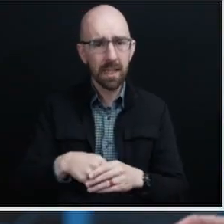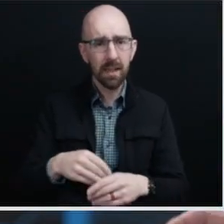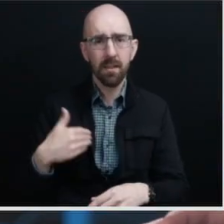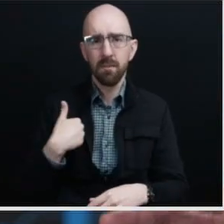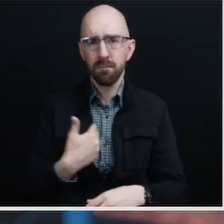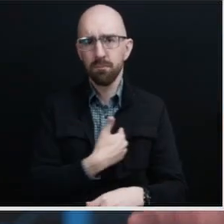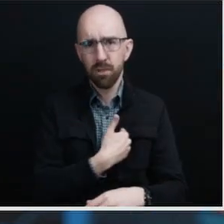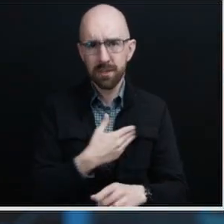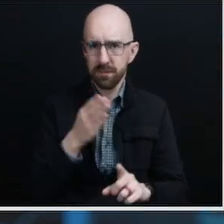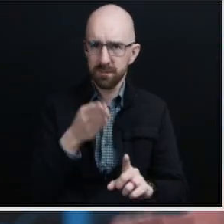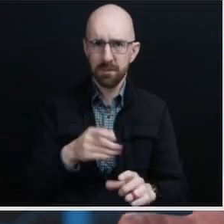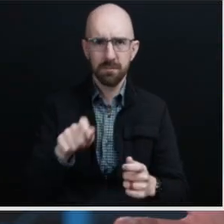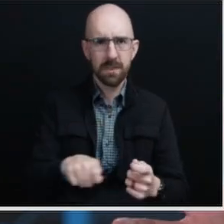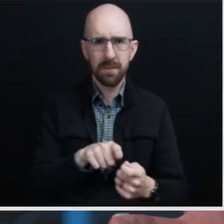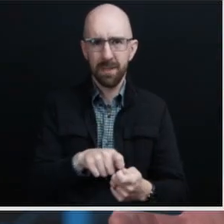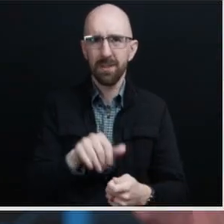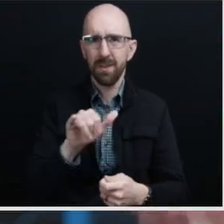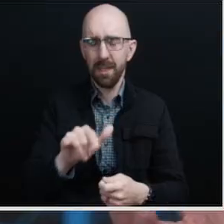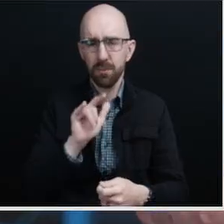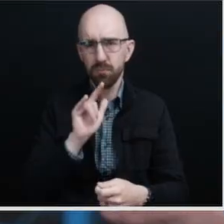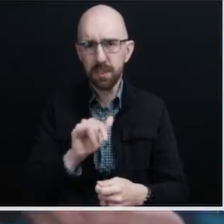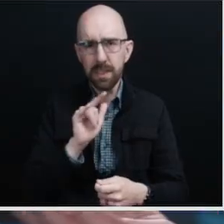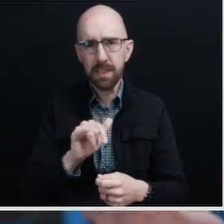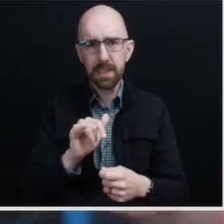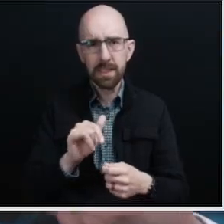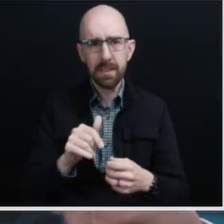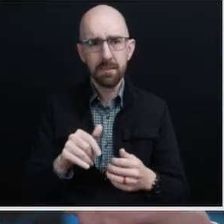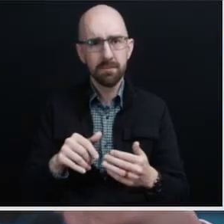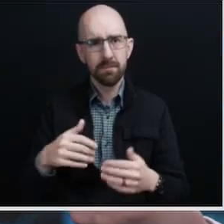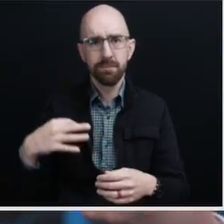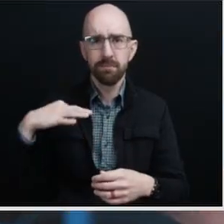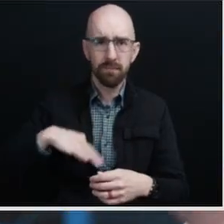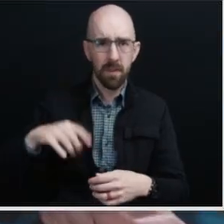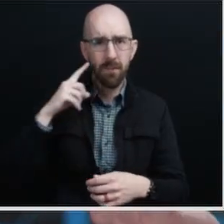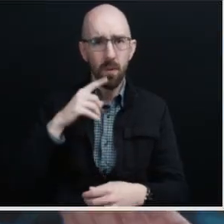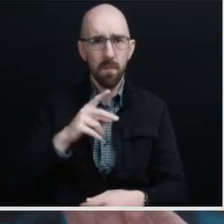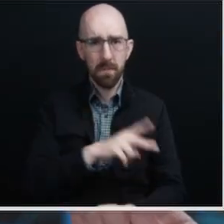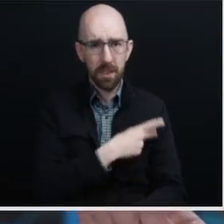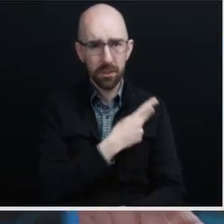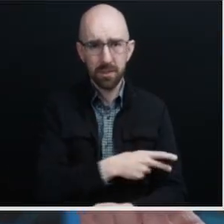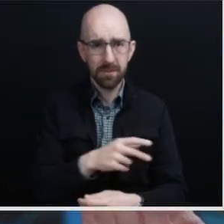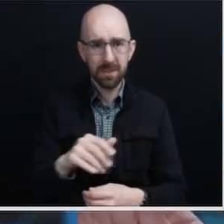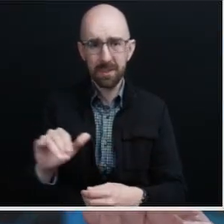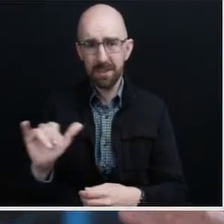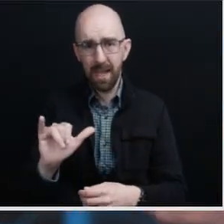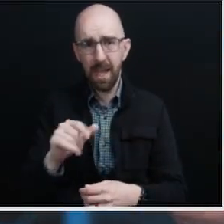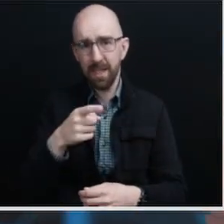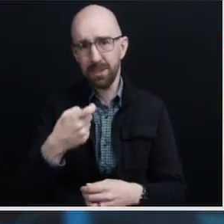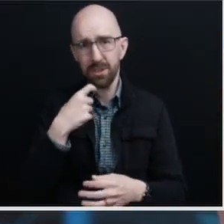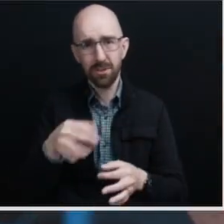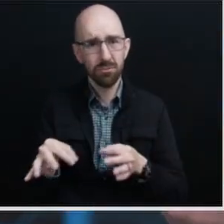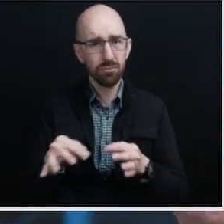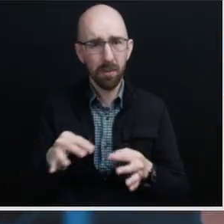so that's really an asset to patients because just like what Mackenzie was describing, they know what